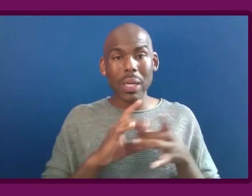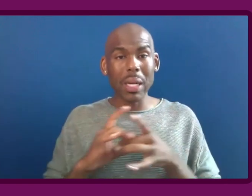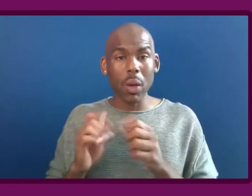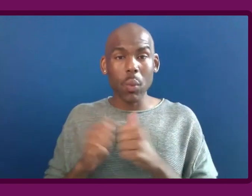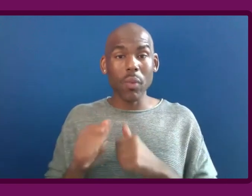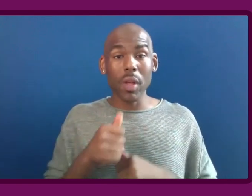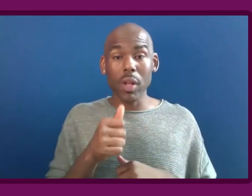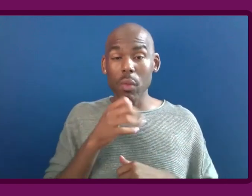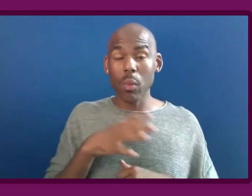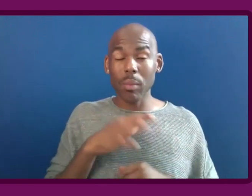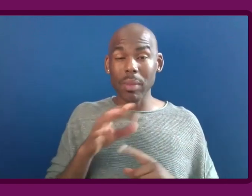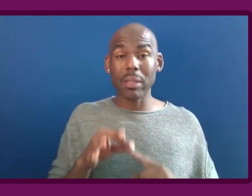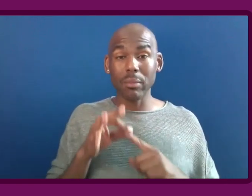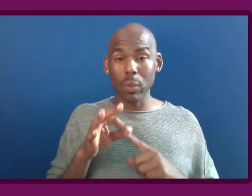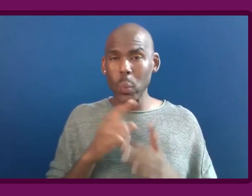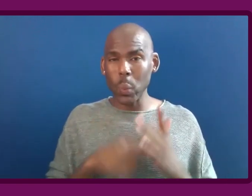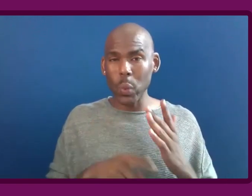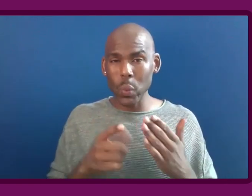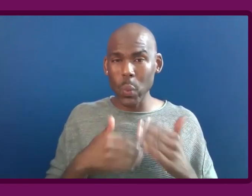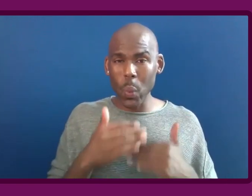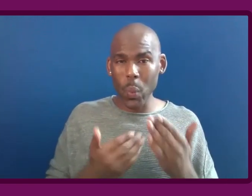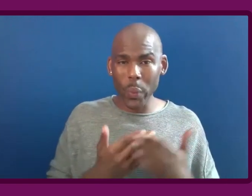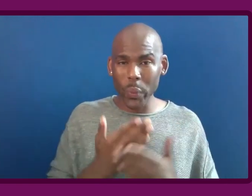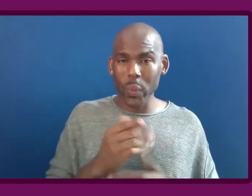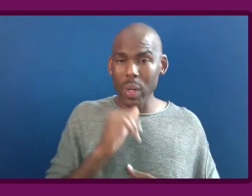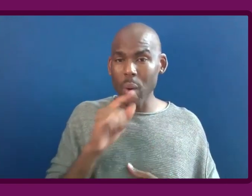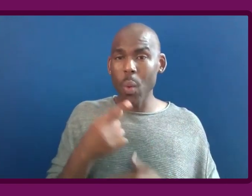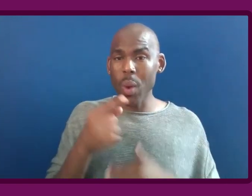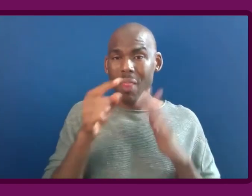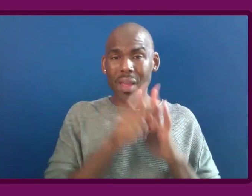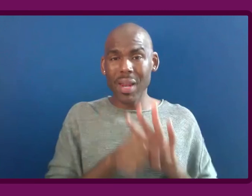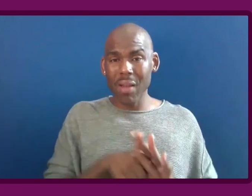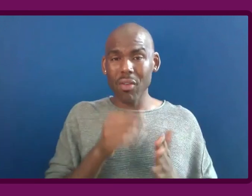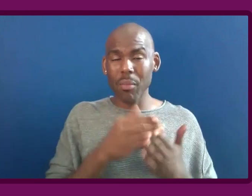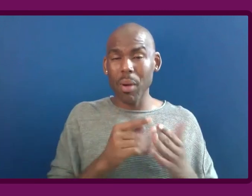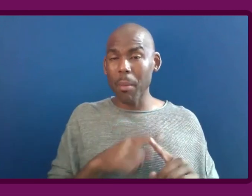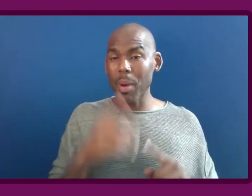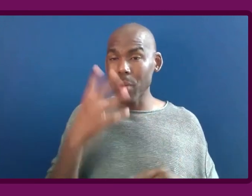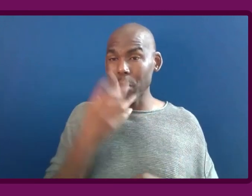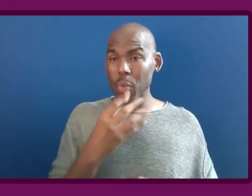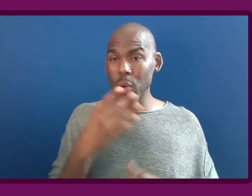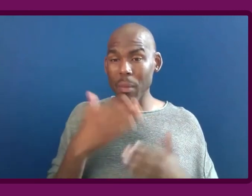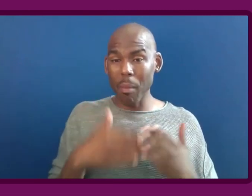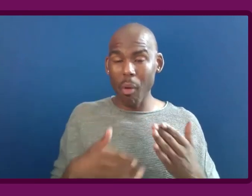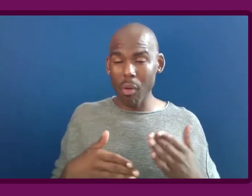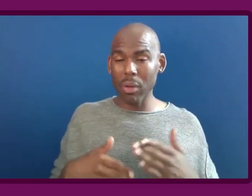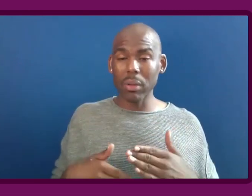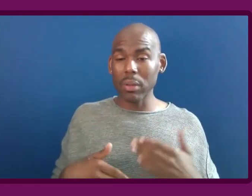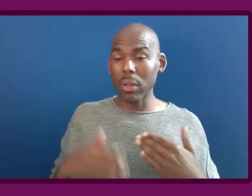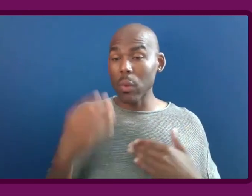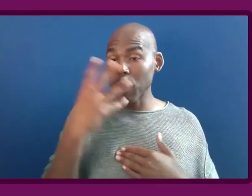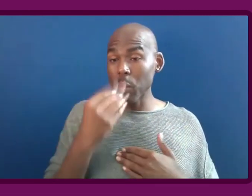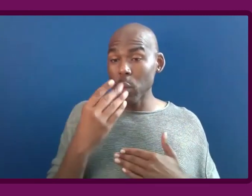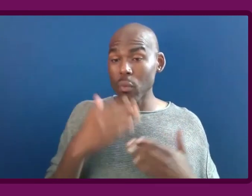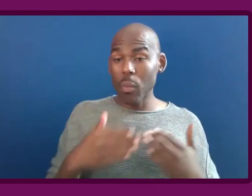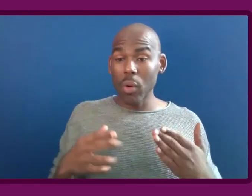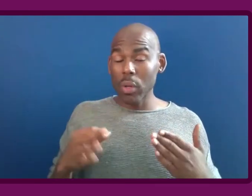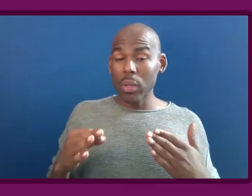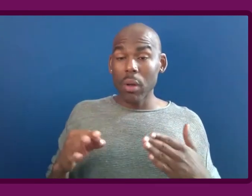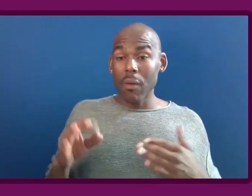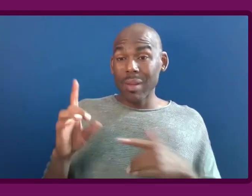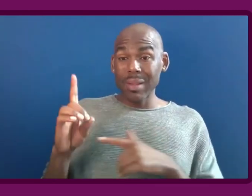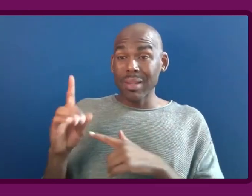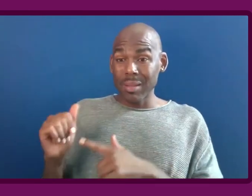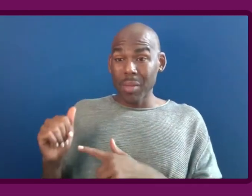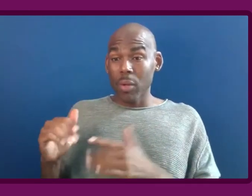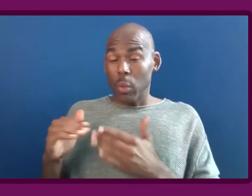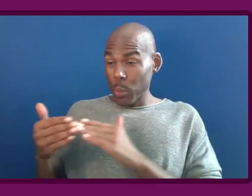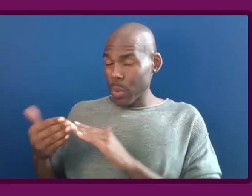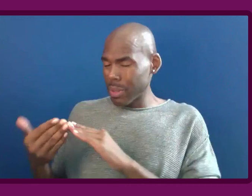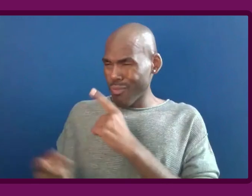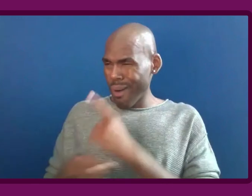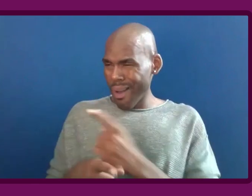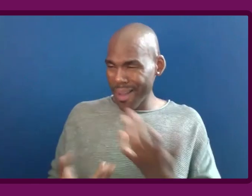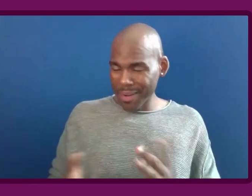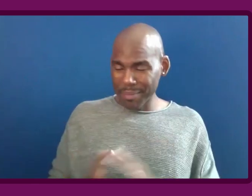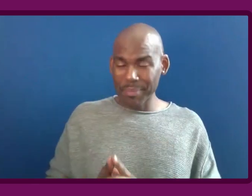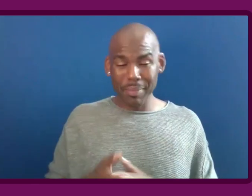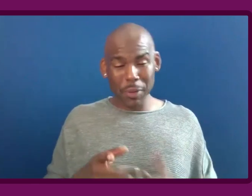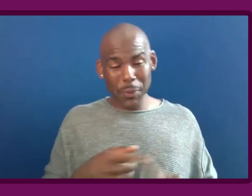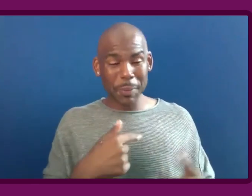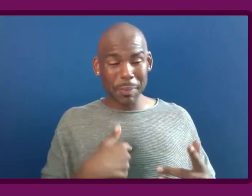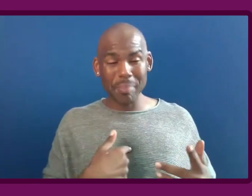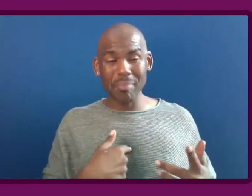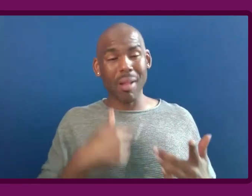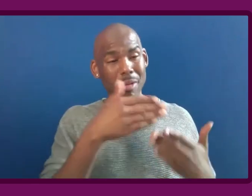unequal and so unjust towards these discriminated groups we might be part of,